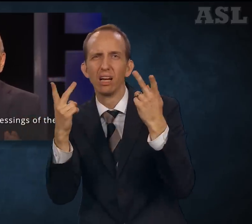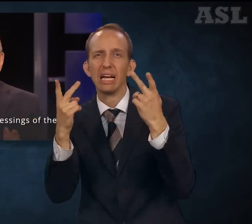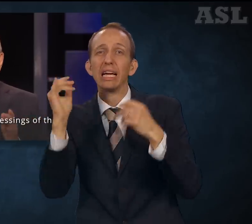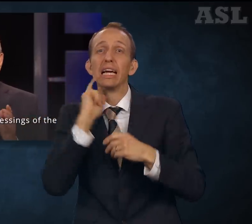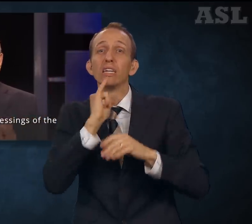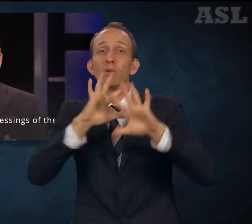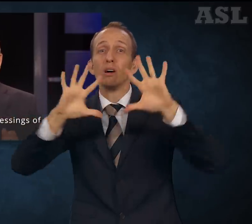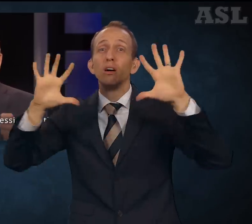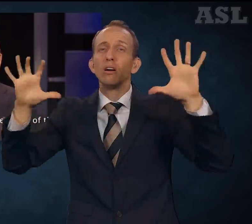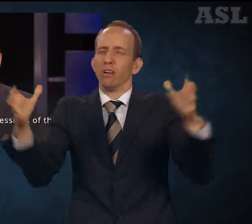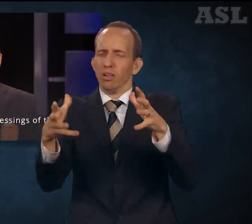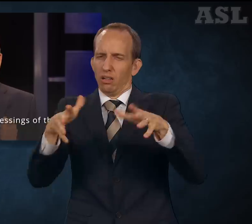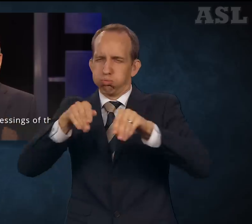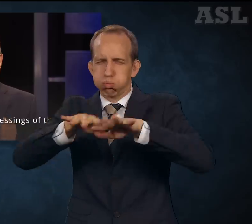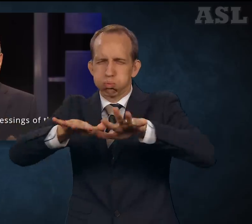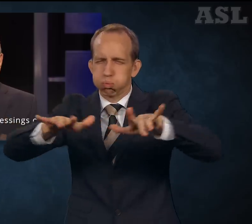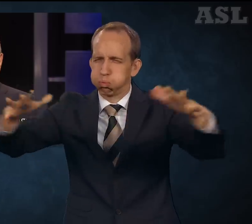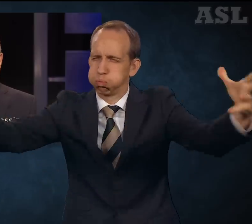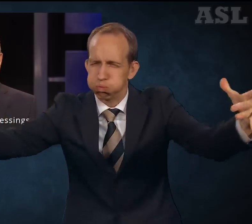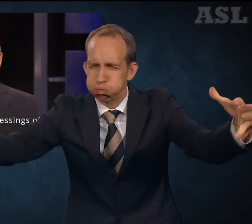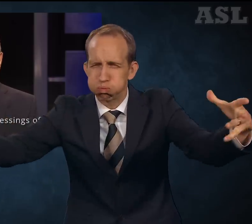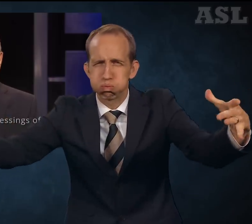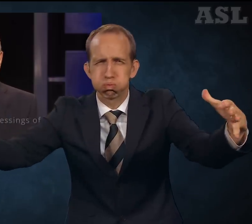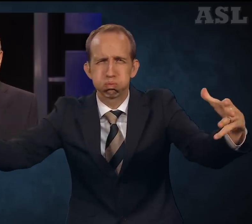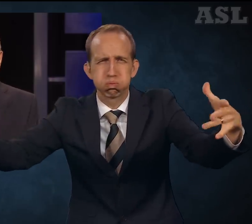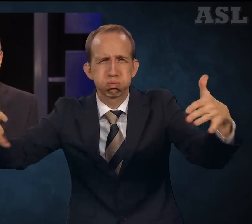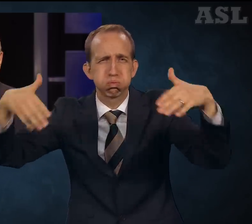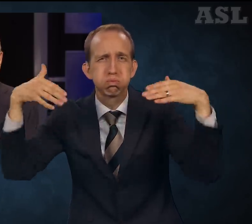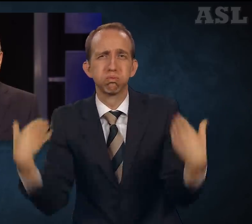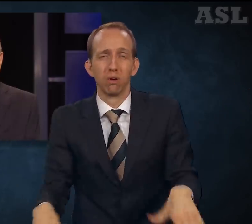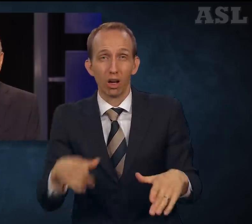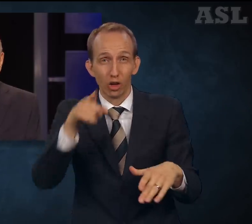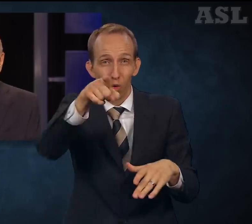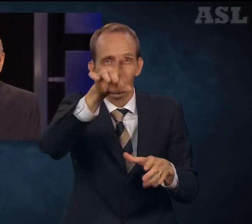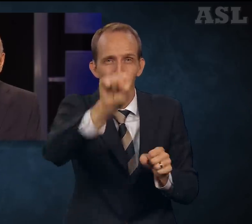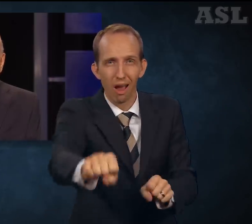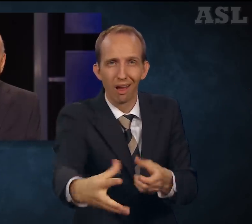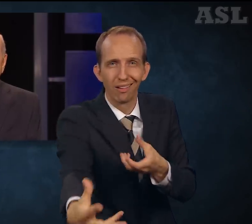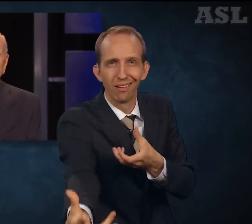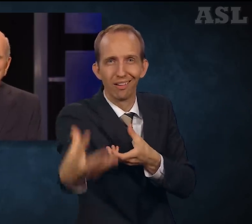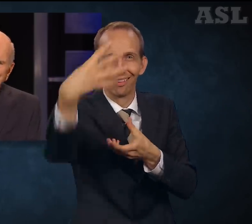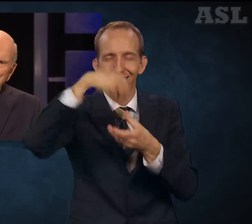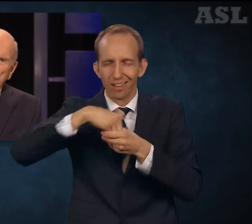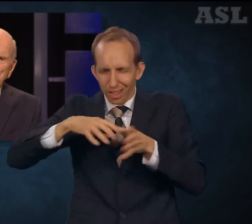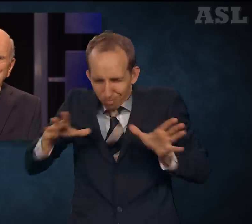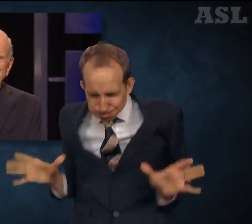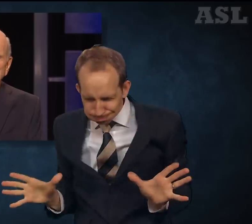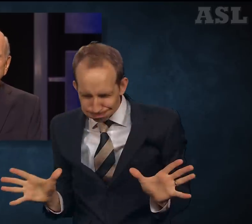POWER.